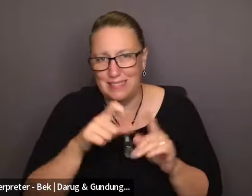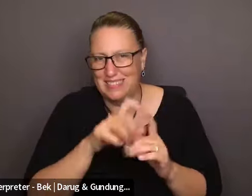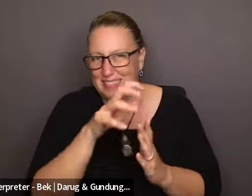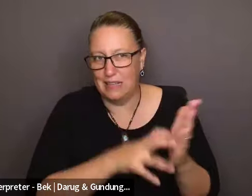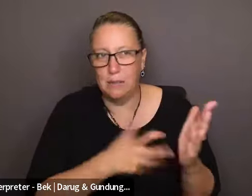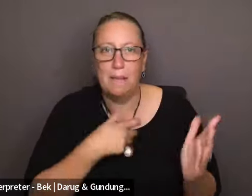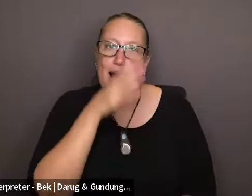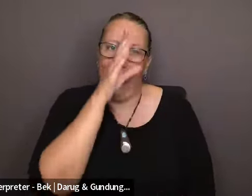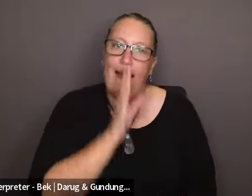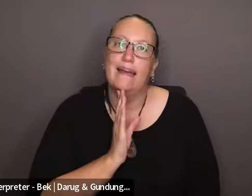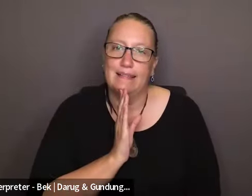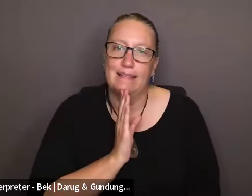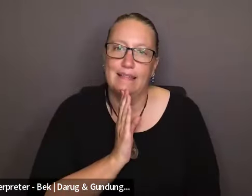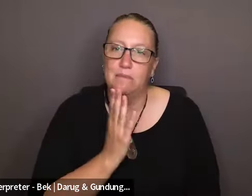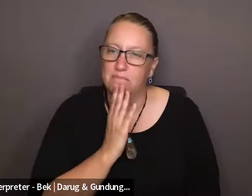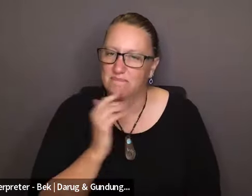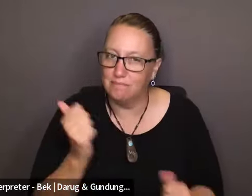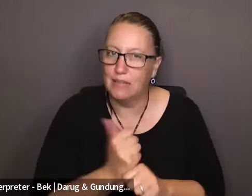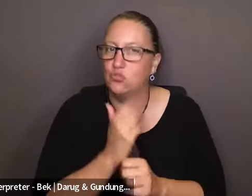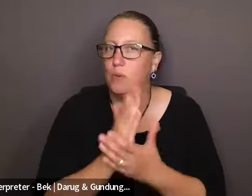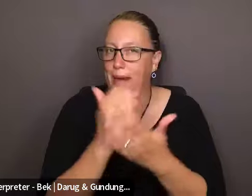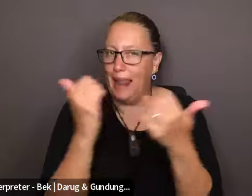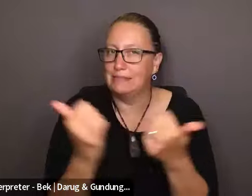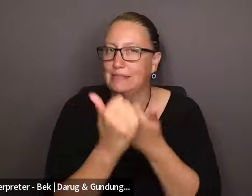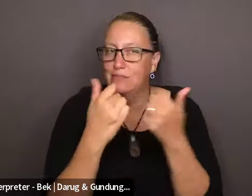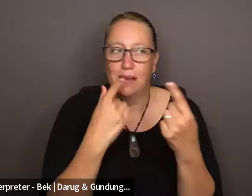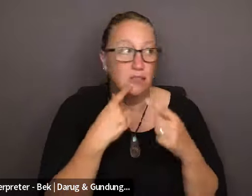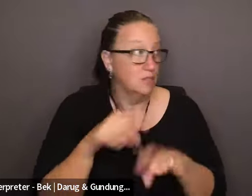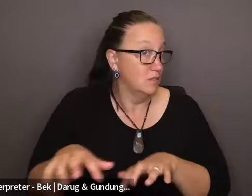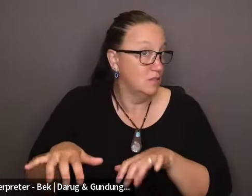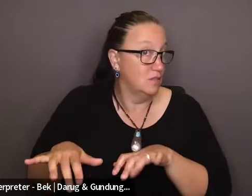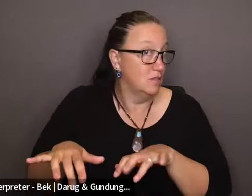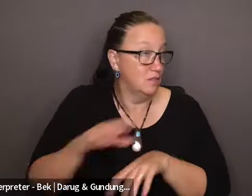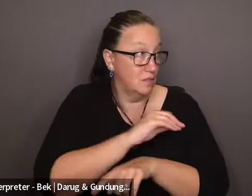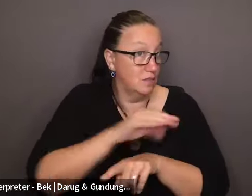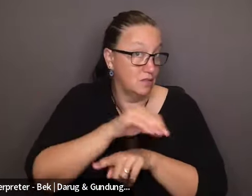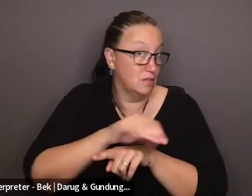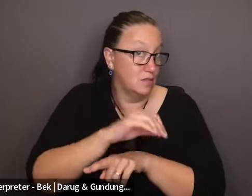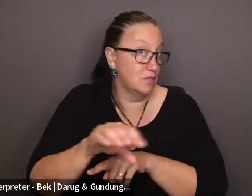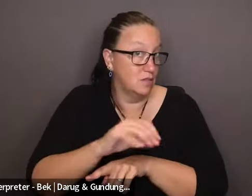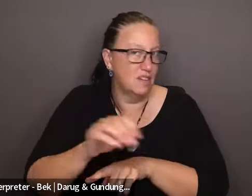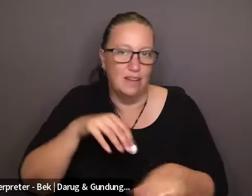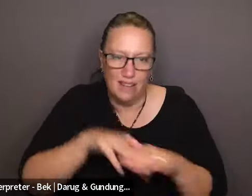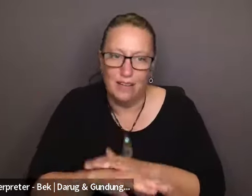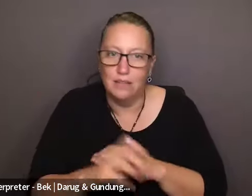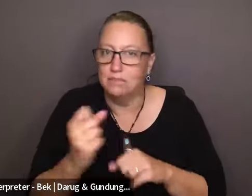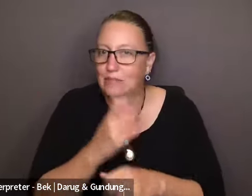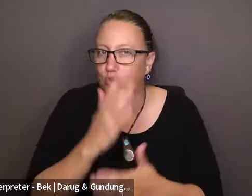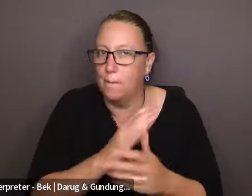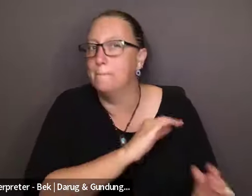minute. SmartyGrants doesn't like formatted text. It likes plain text. So leave yourselves plenty of time to